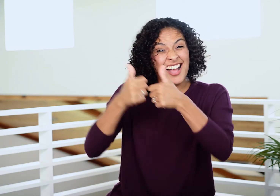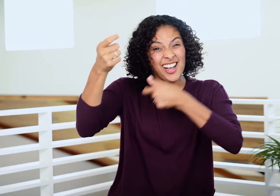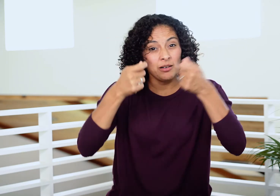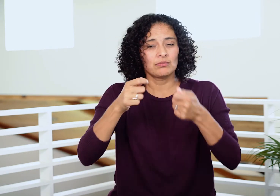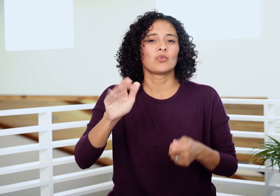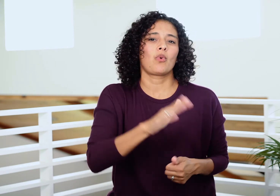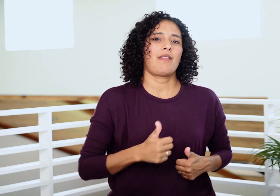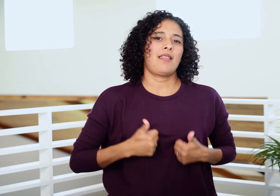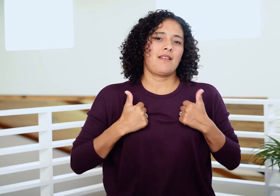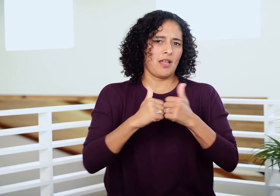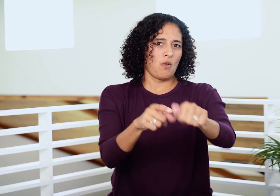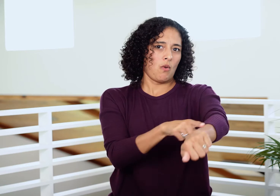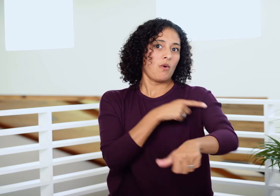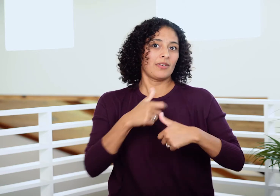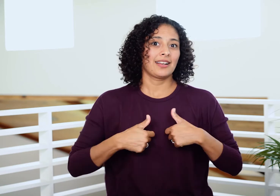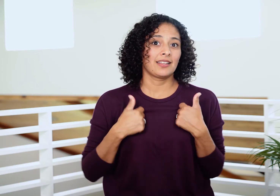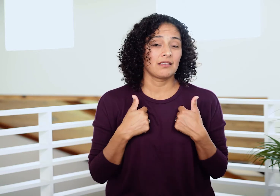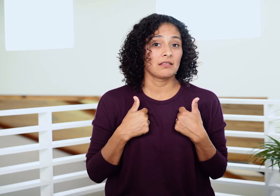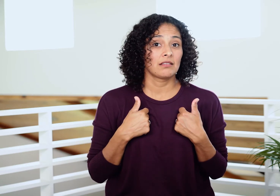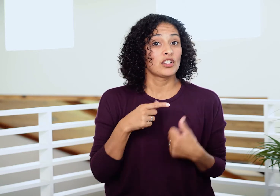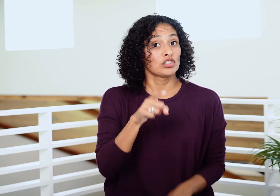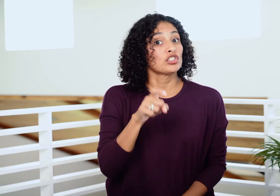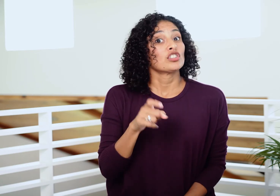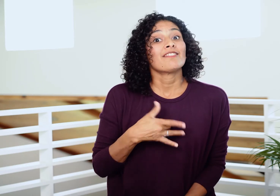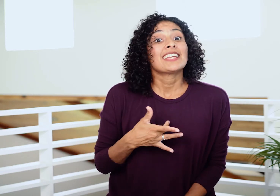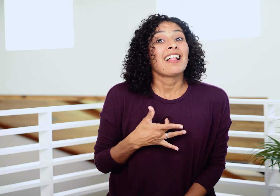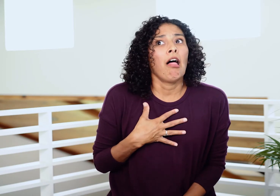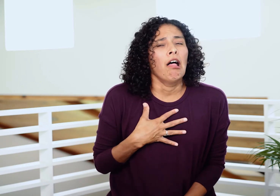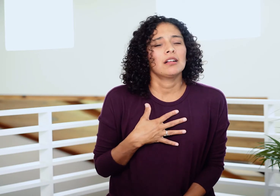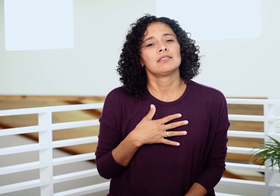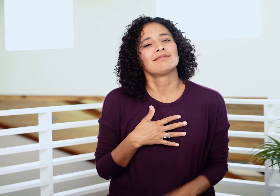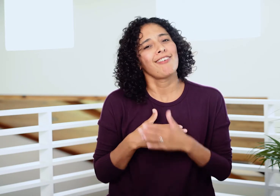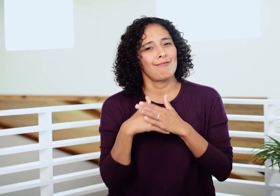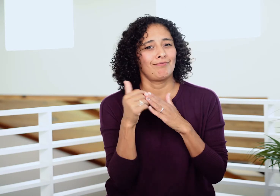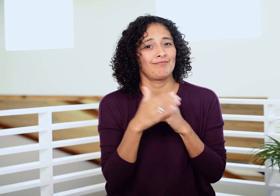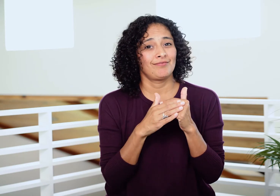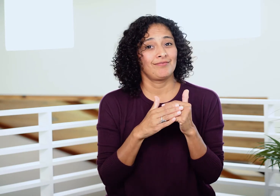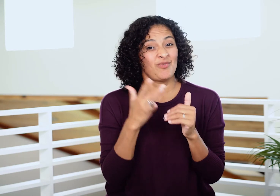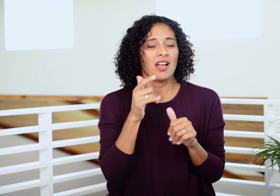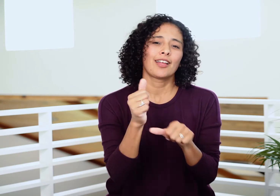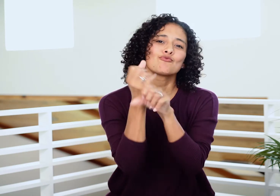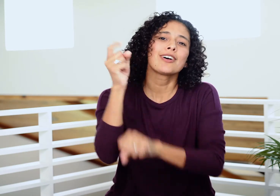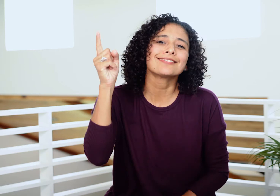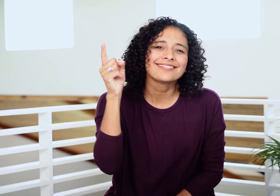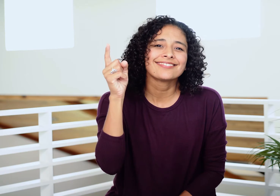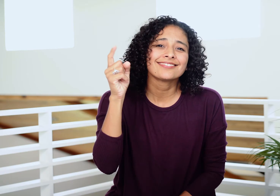God is sovereign over our life-span. This should serve as a great comfort, because God is trustworthy!